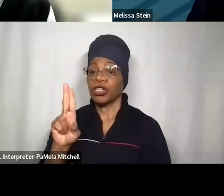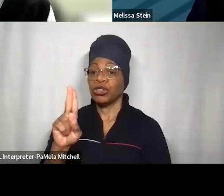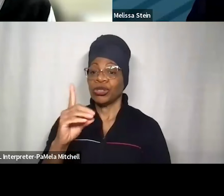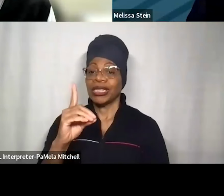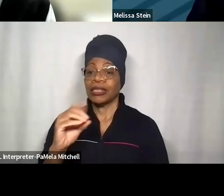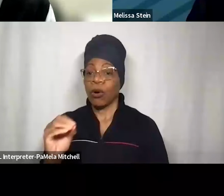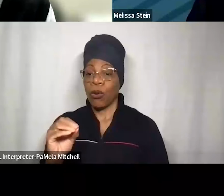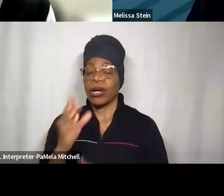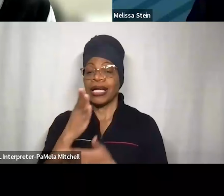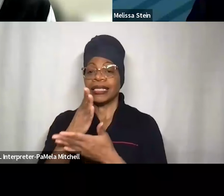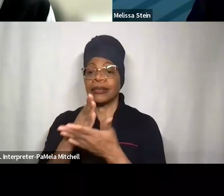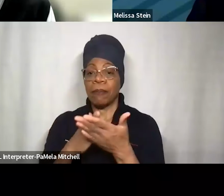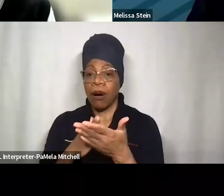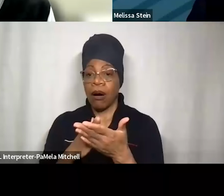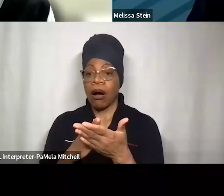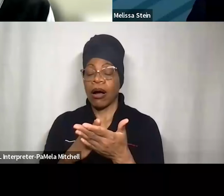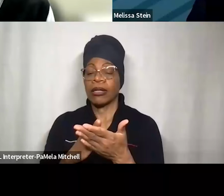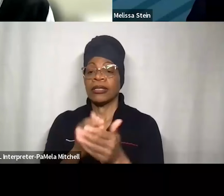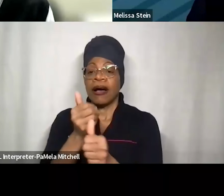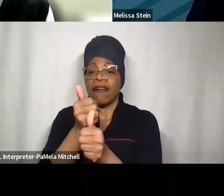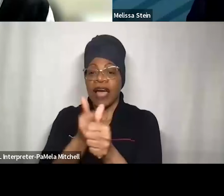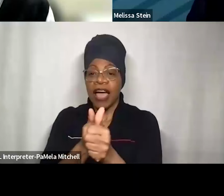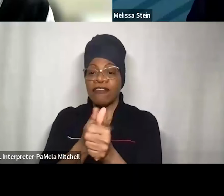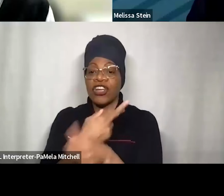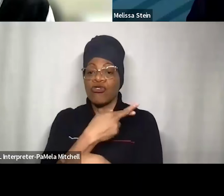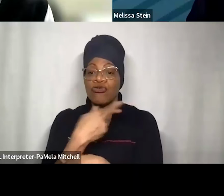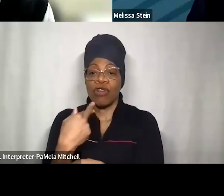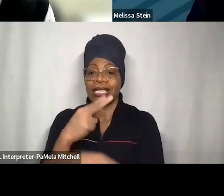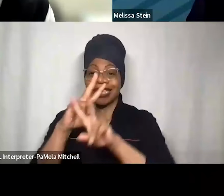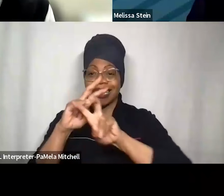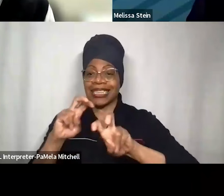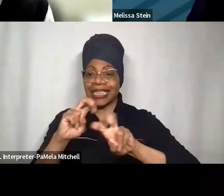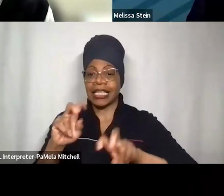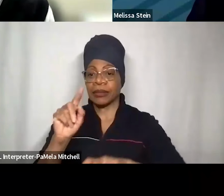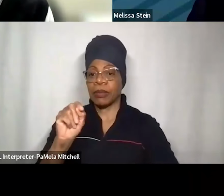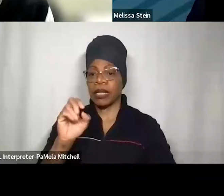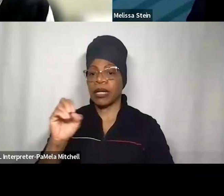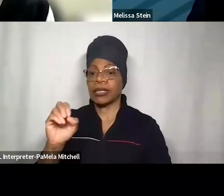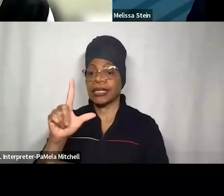is part and parcel of every risk assessment instrument and every risk screen.